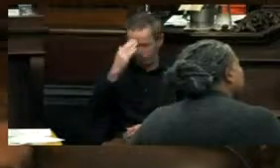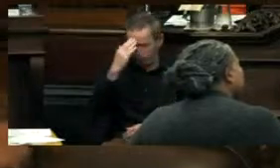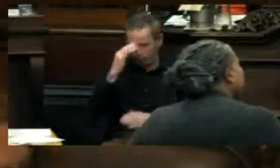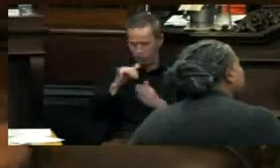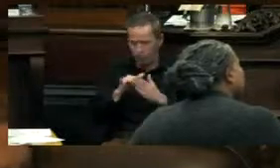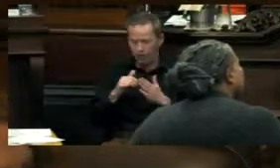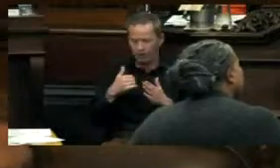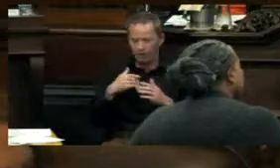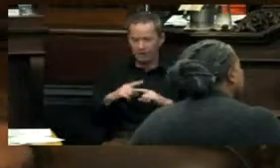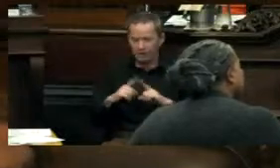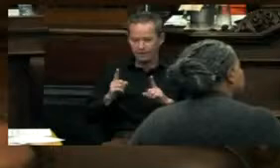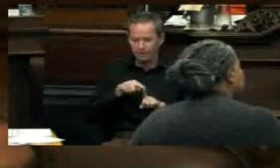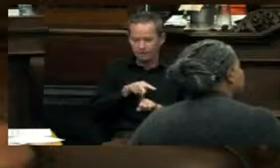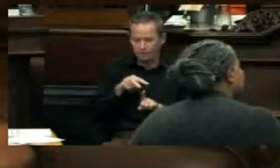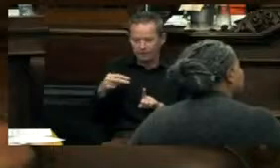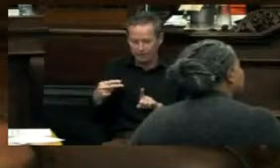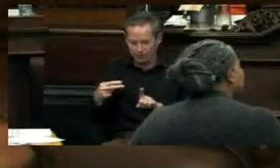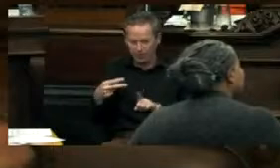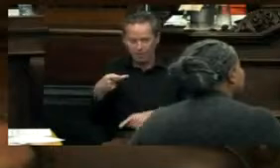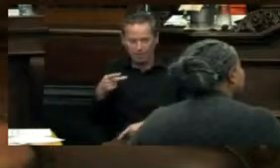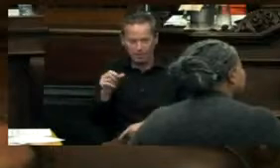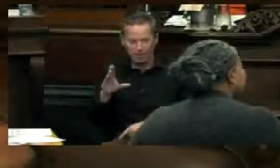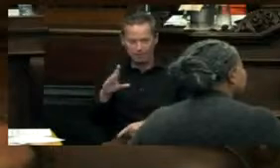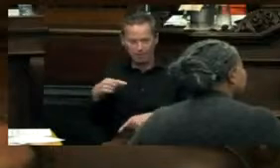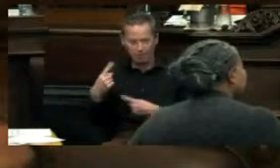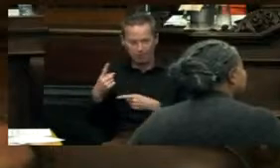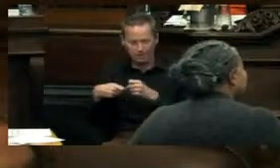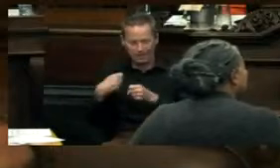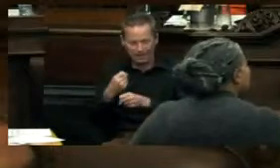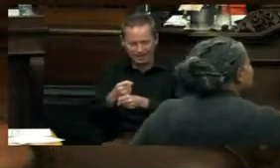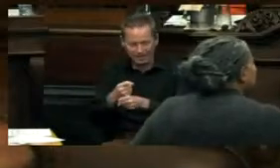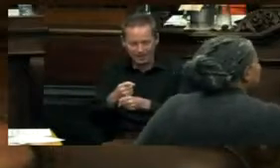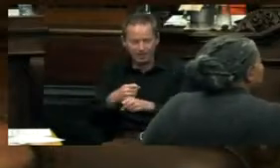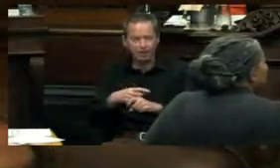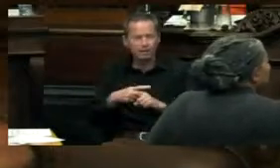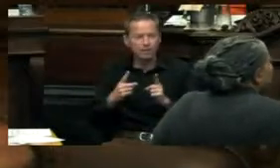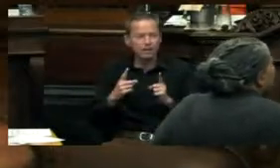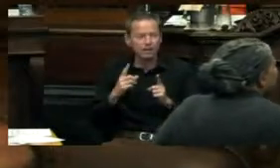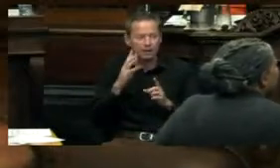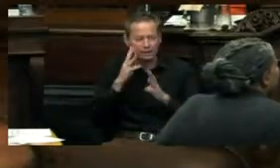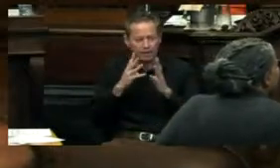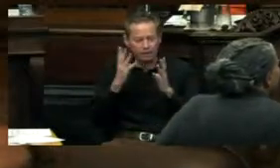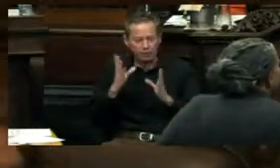the leadership that I see here at PAB. You guys know that I've